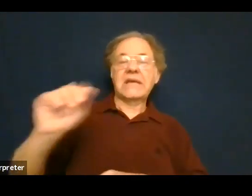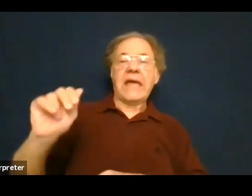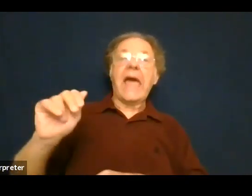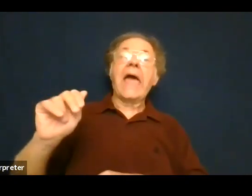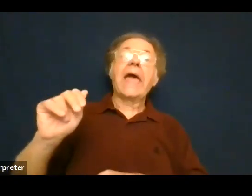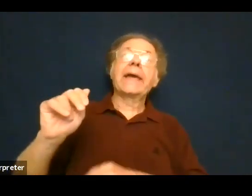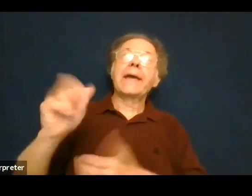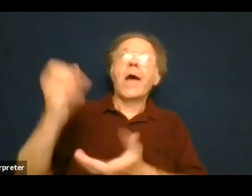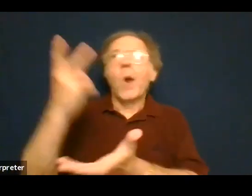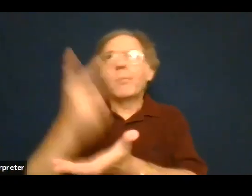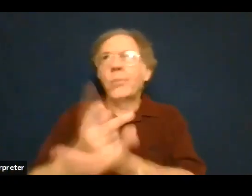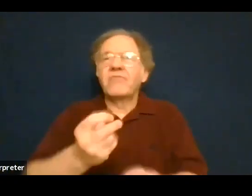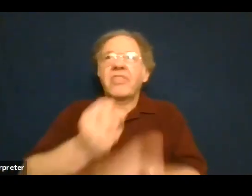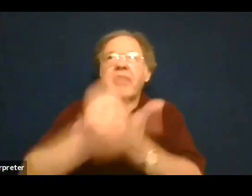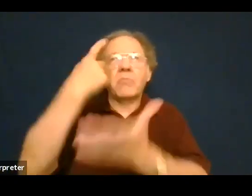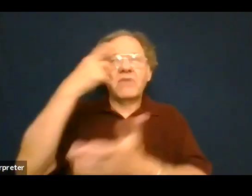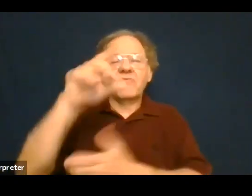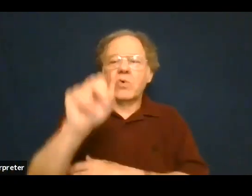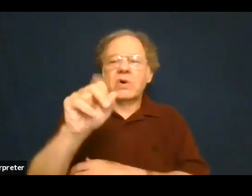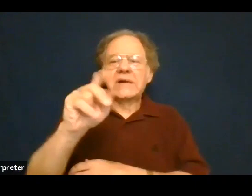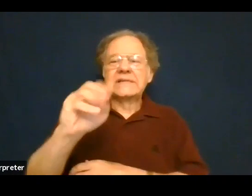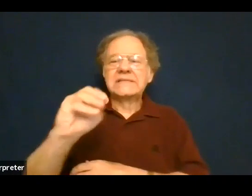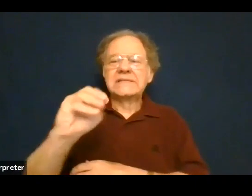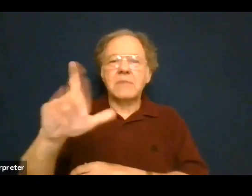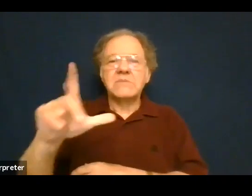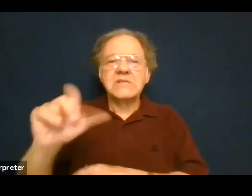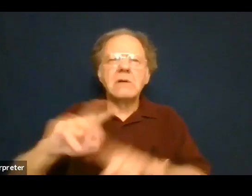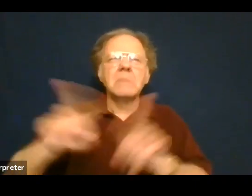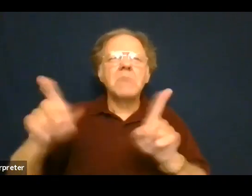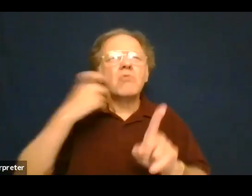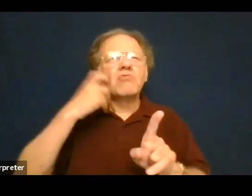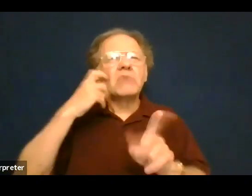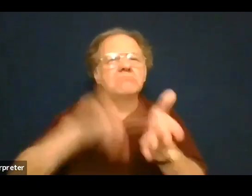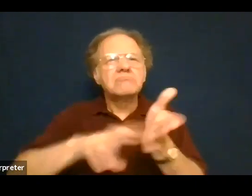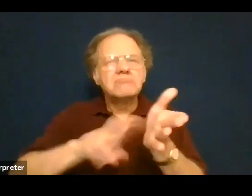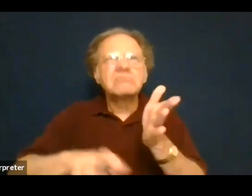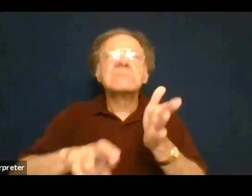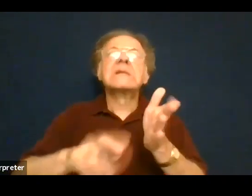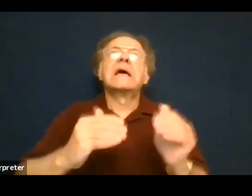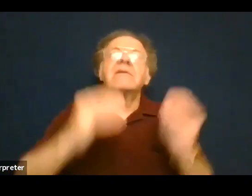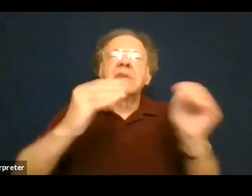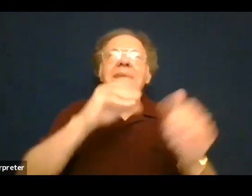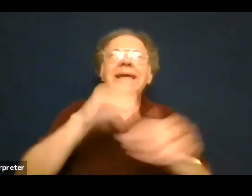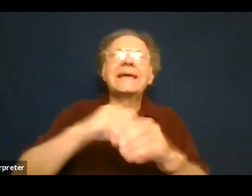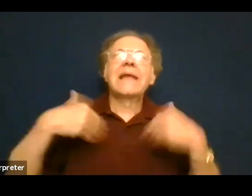However, there are recent advances and preclinical models, such as animal models.